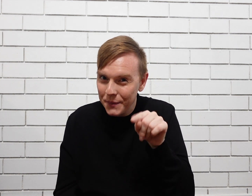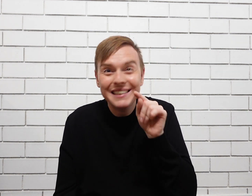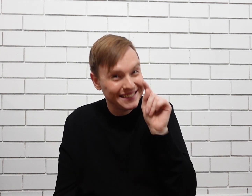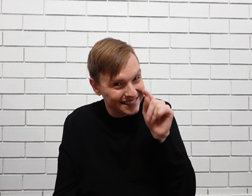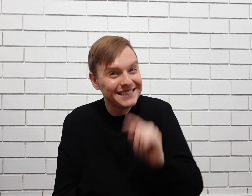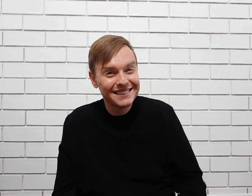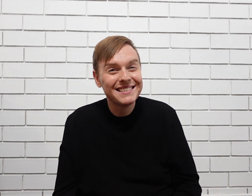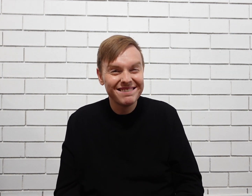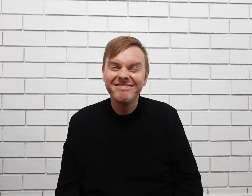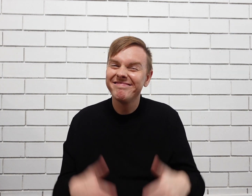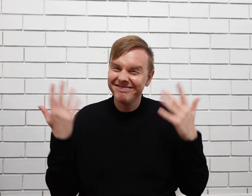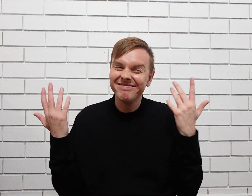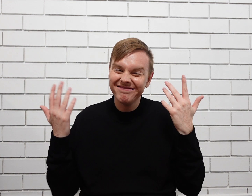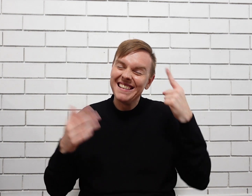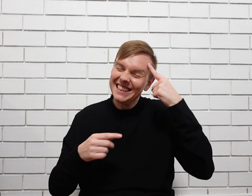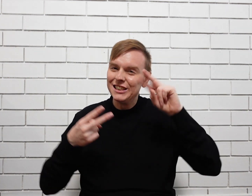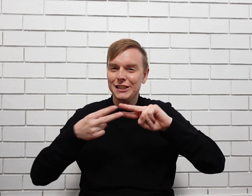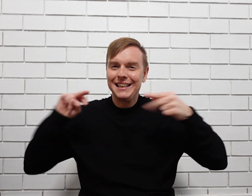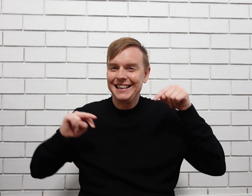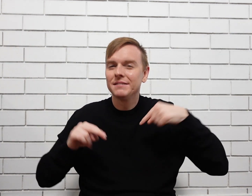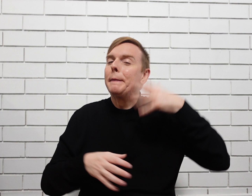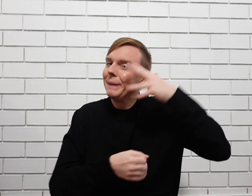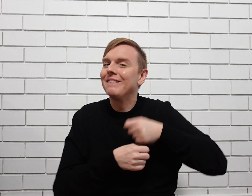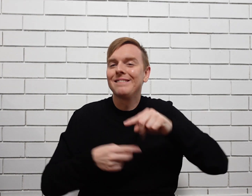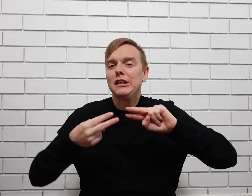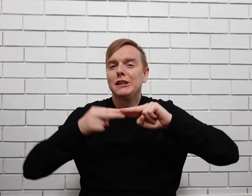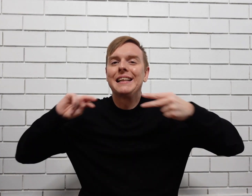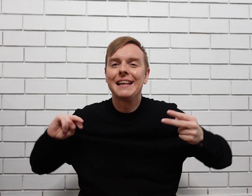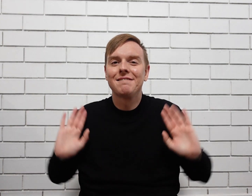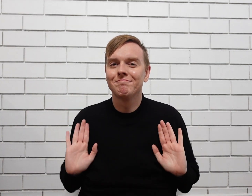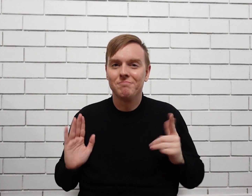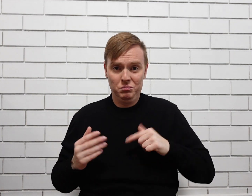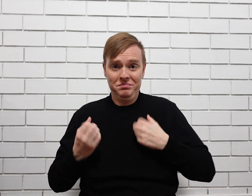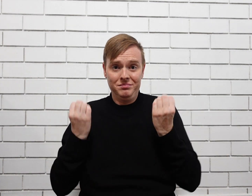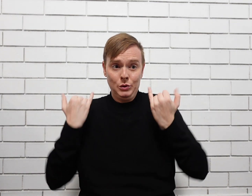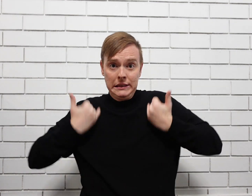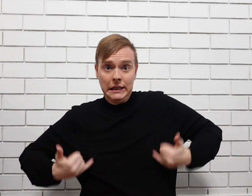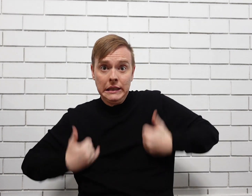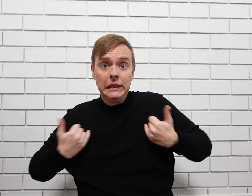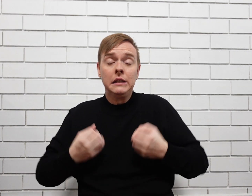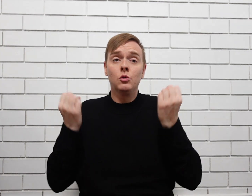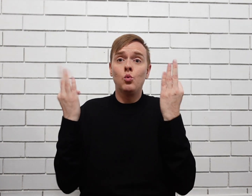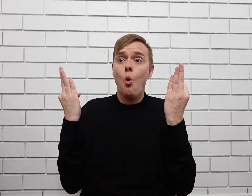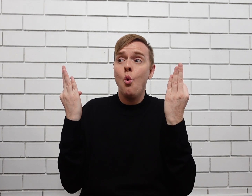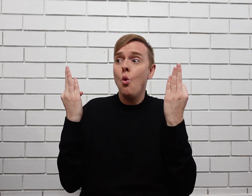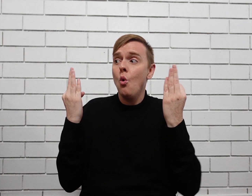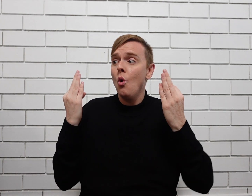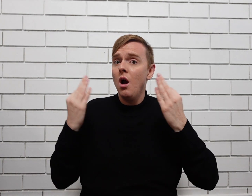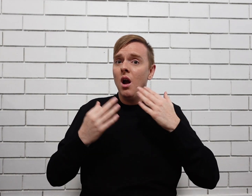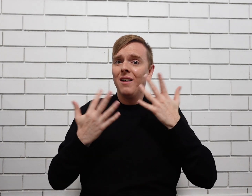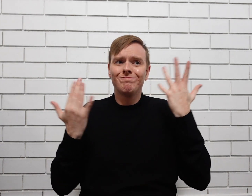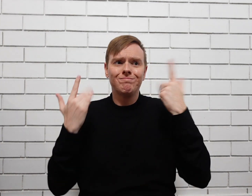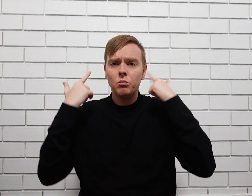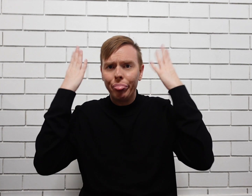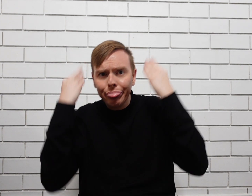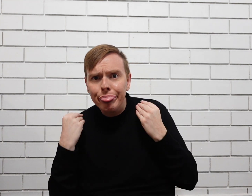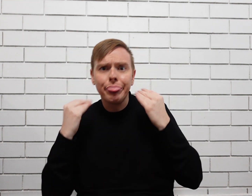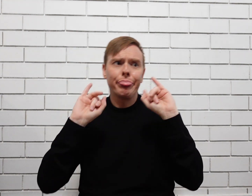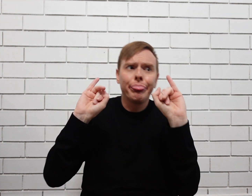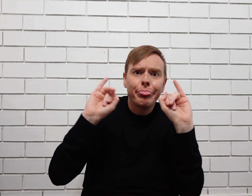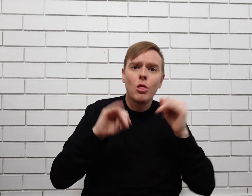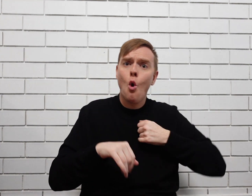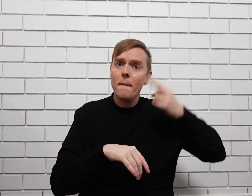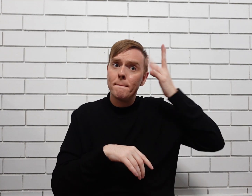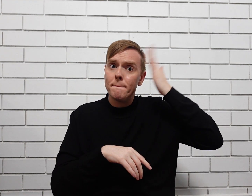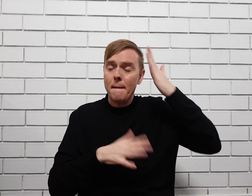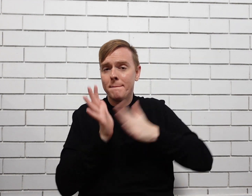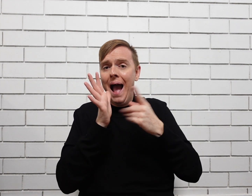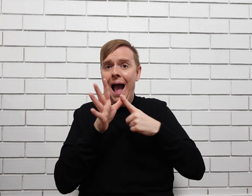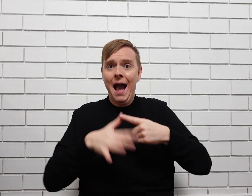I do believe it is genetic because I didn't have any illness or some issues with my hearings.